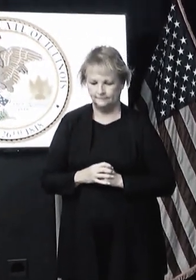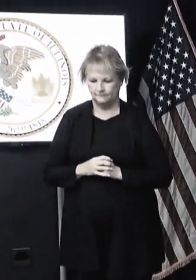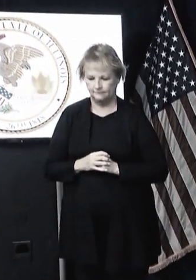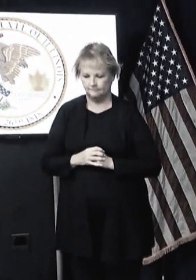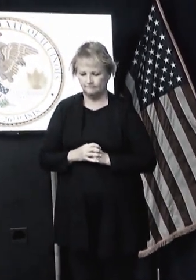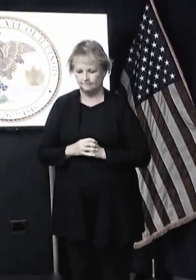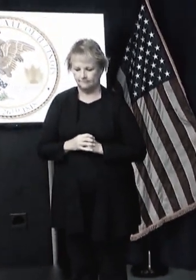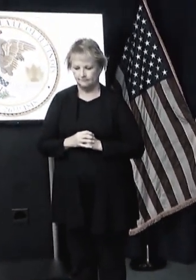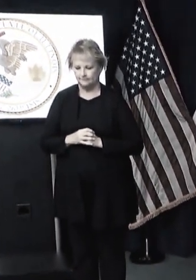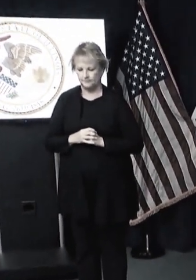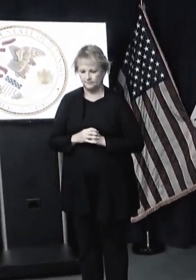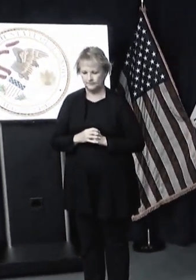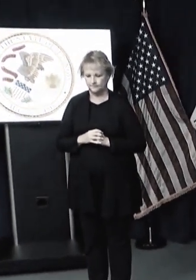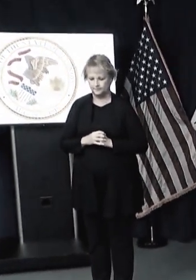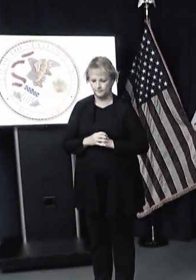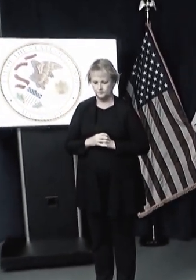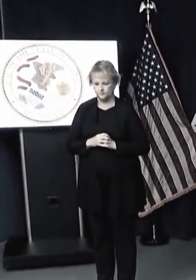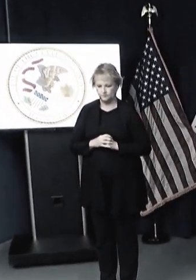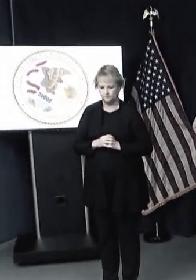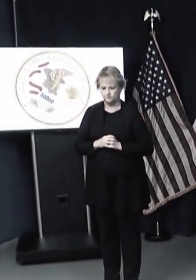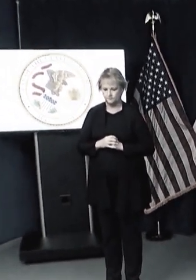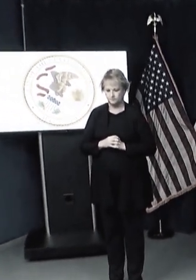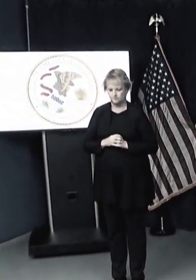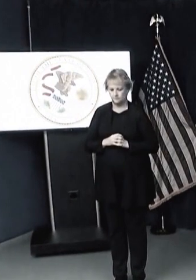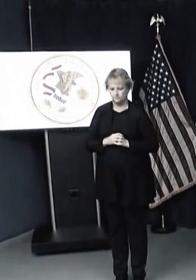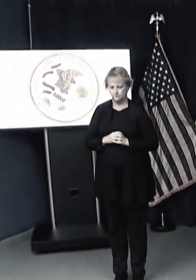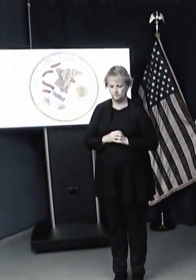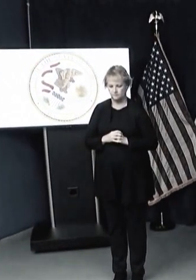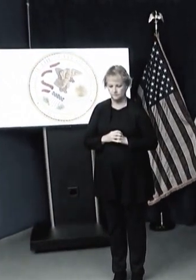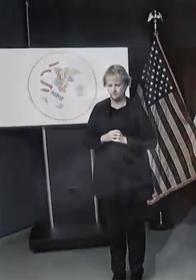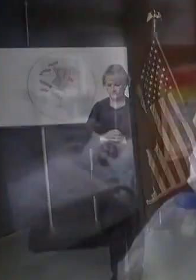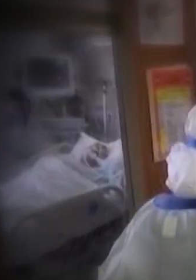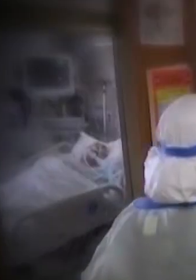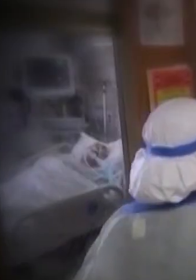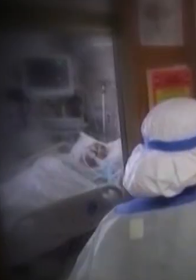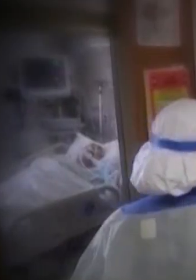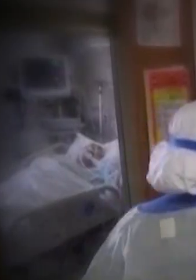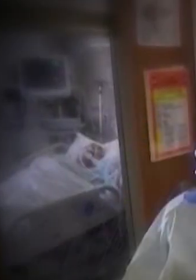SEEING THE NUMBERS START TO RISE AGAIN, SEEING HISTORY REPEAT ITSELF. IF I FELT I FELT